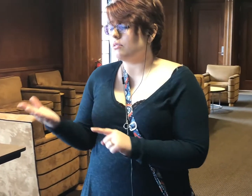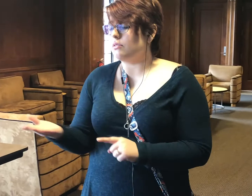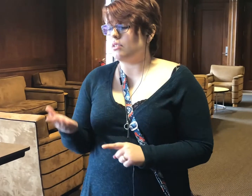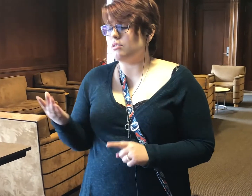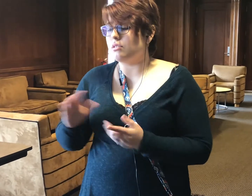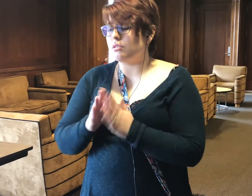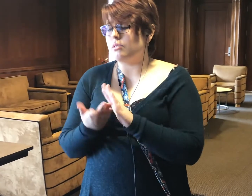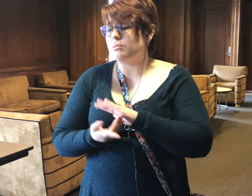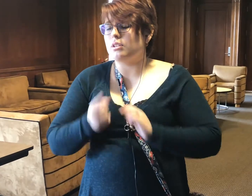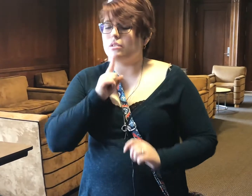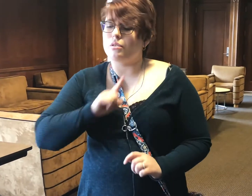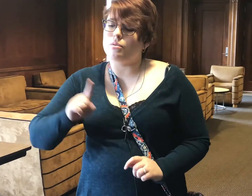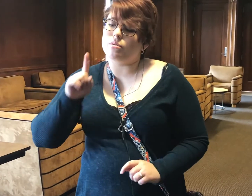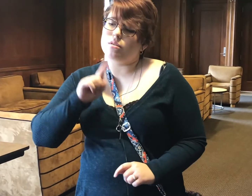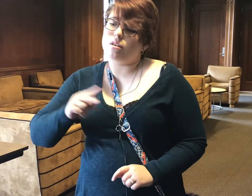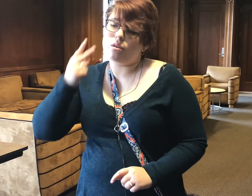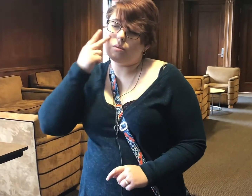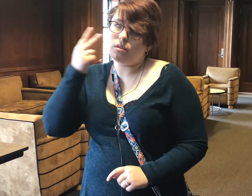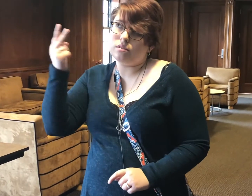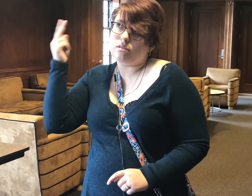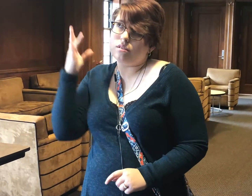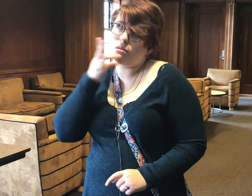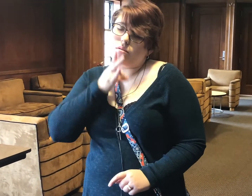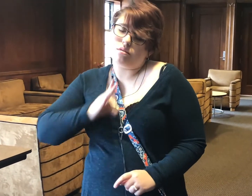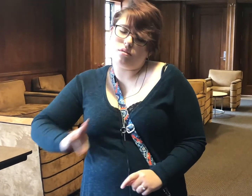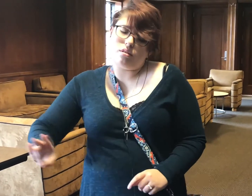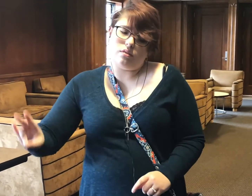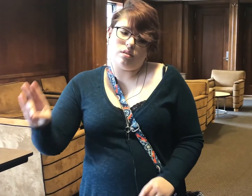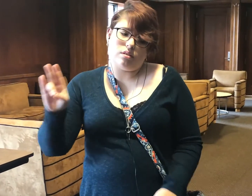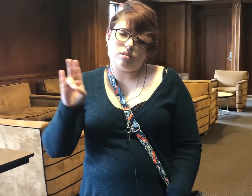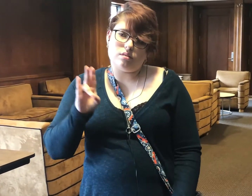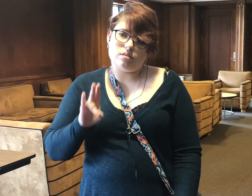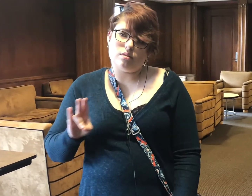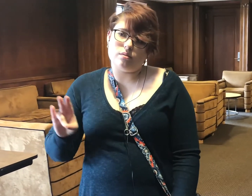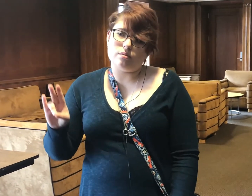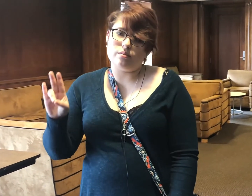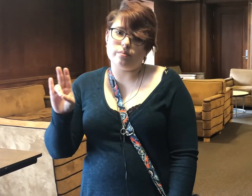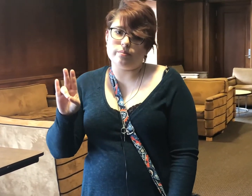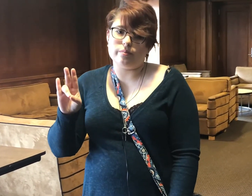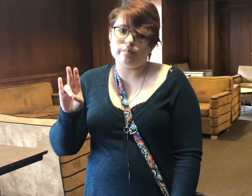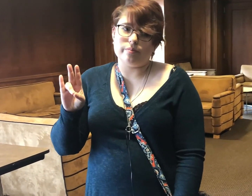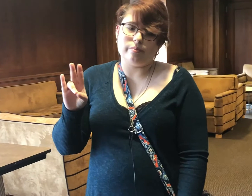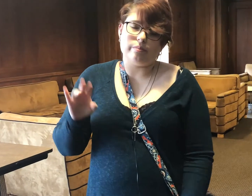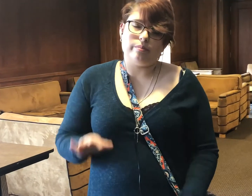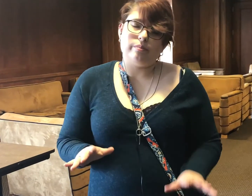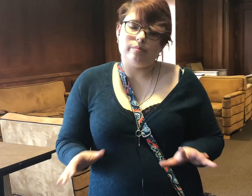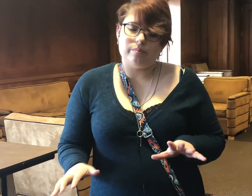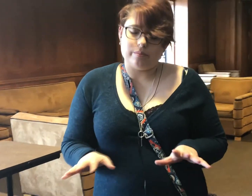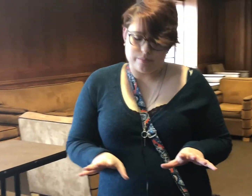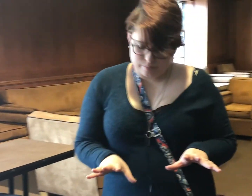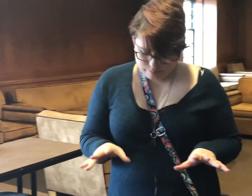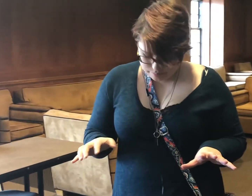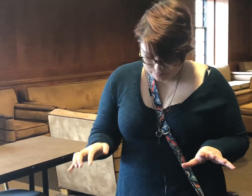lonely Once I was seven years old